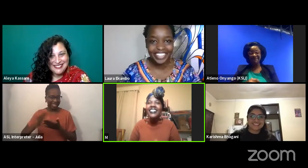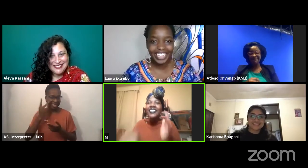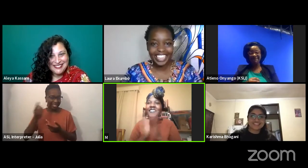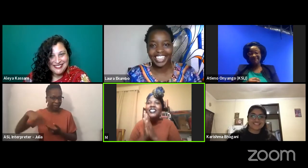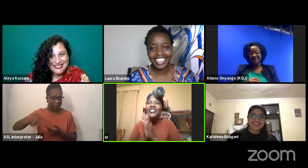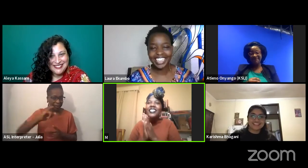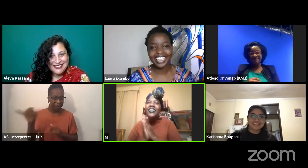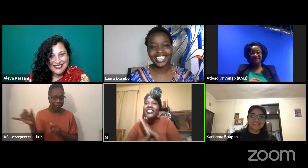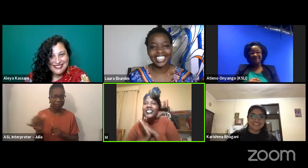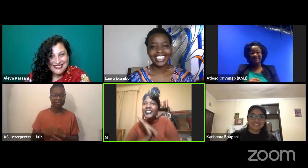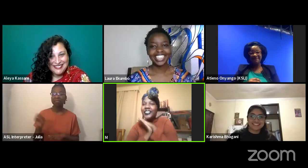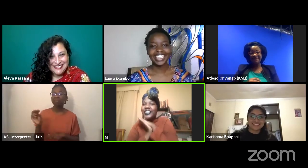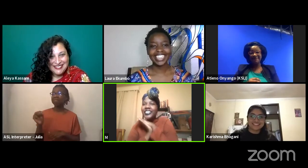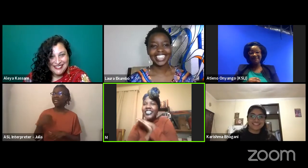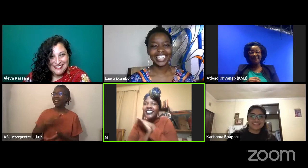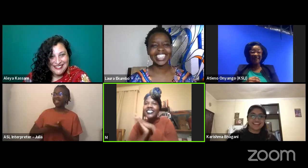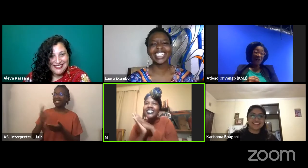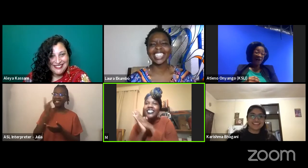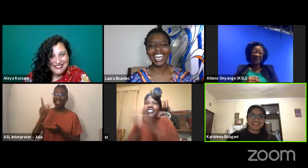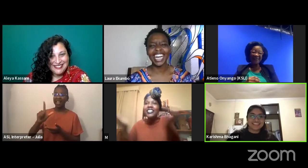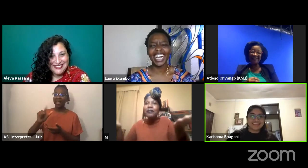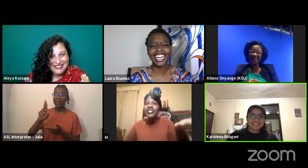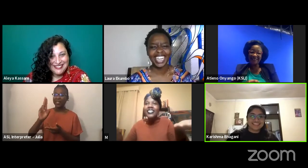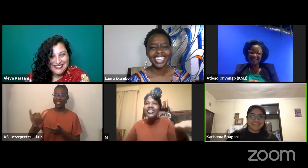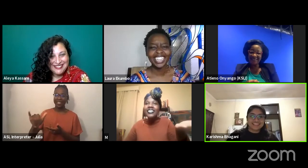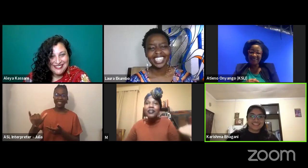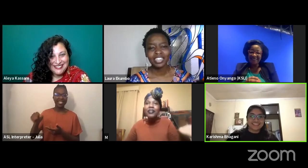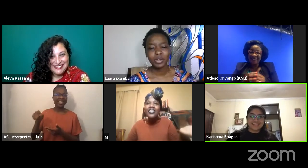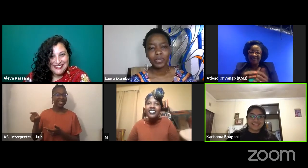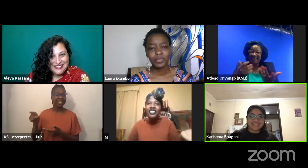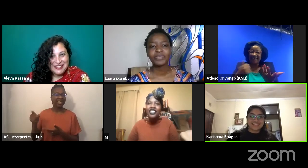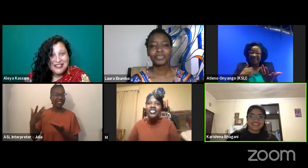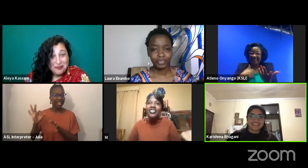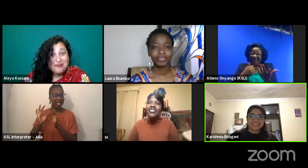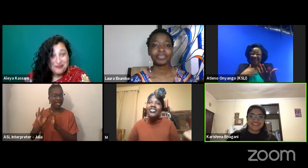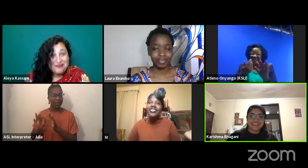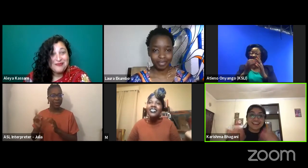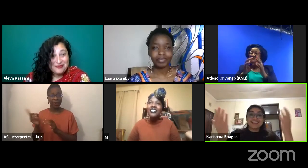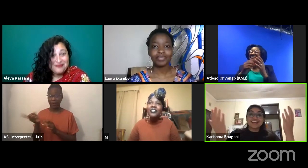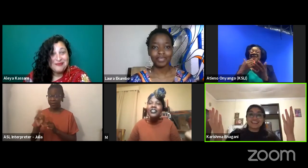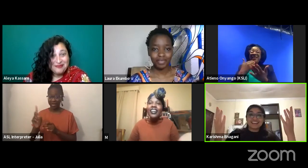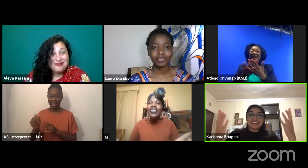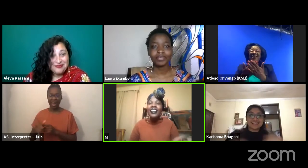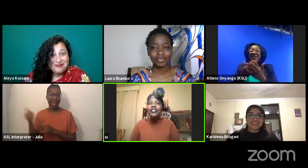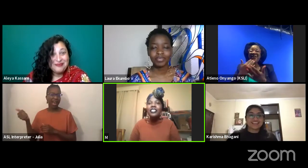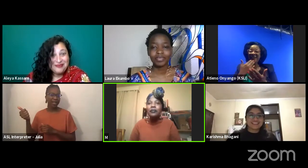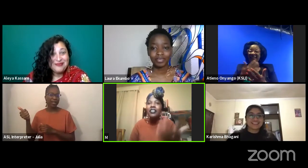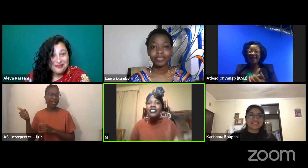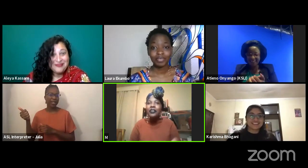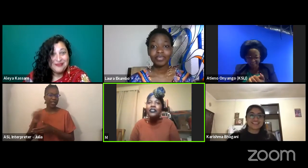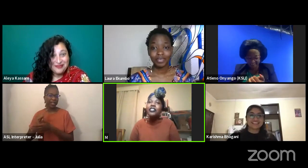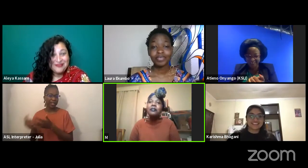That's lovely to see Lucy too. She interpreted the Brazen Edition, She was the sign interpreter, that's how we first met her